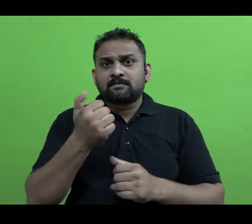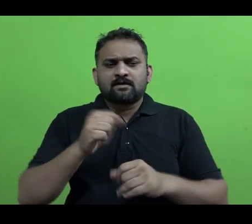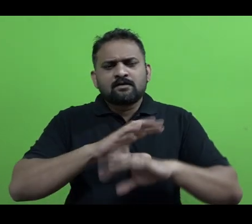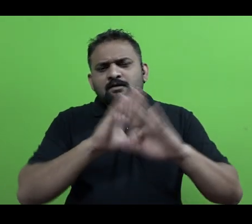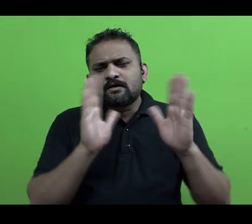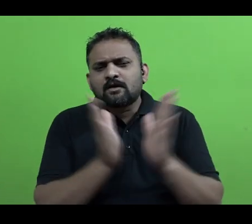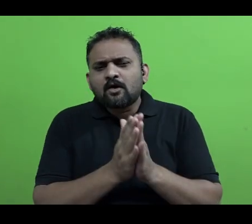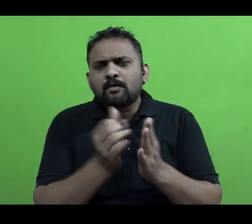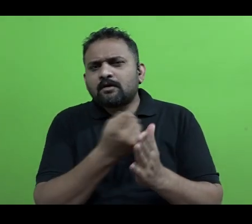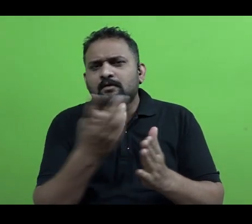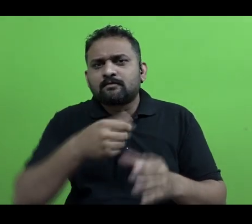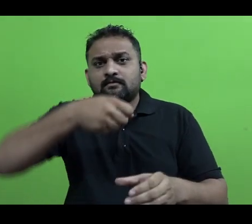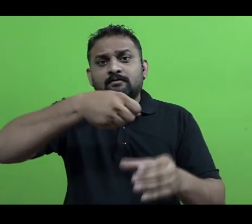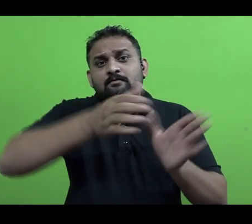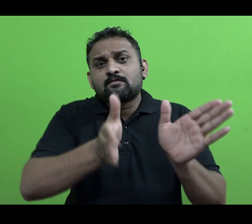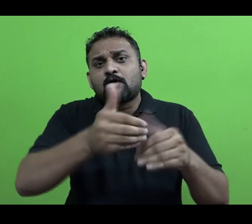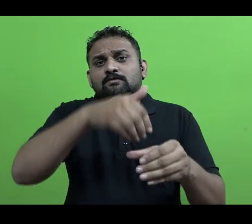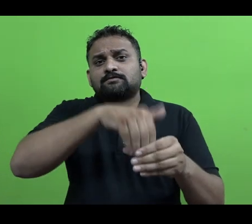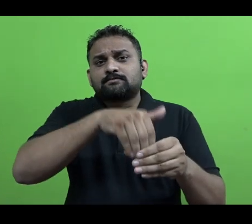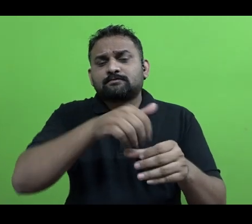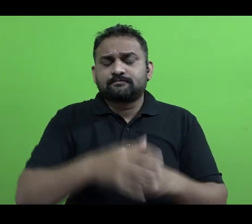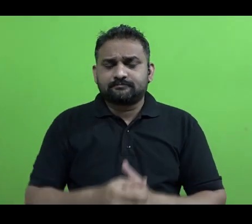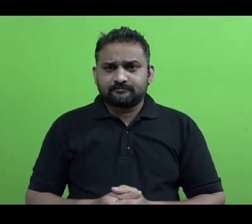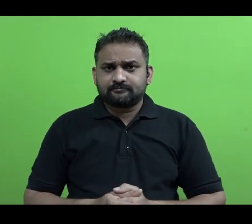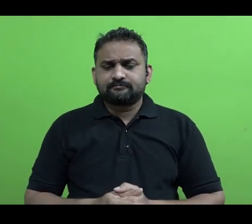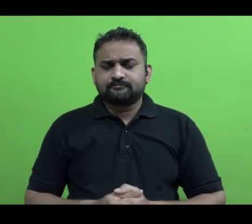How many pens are there in total?